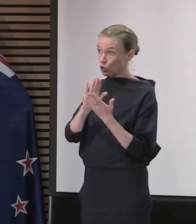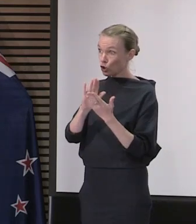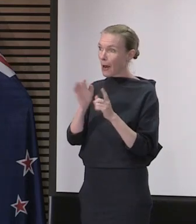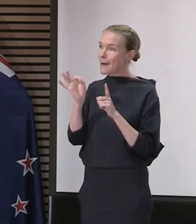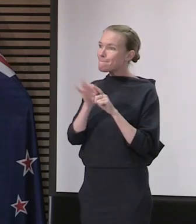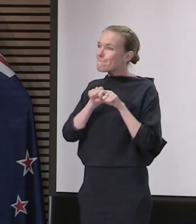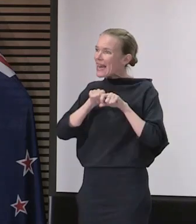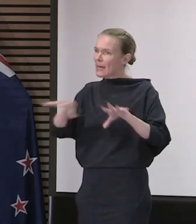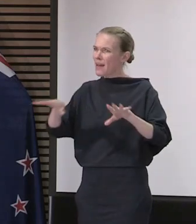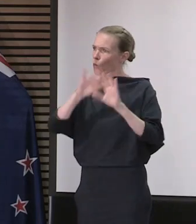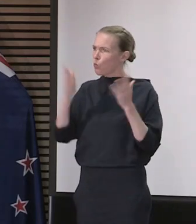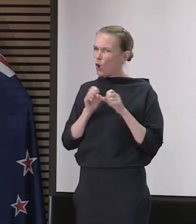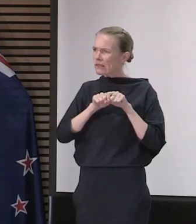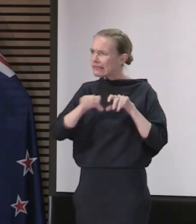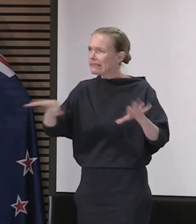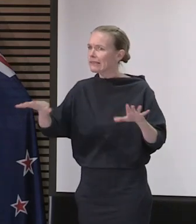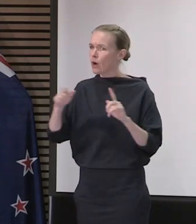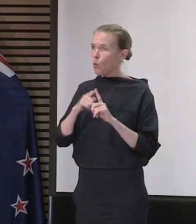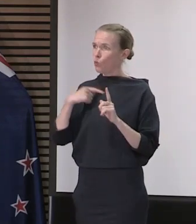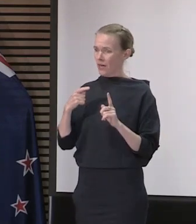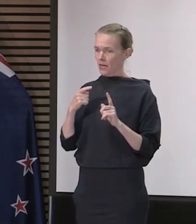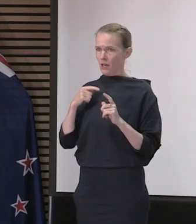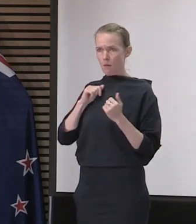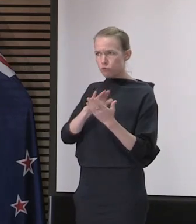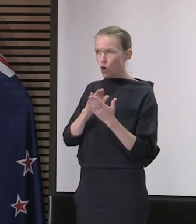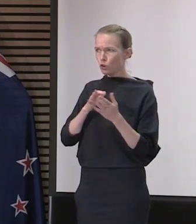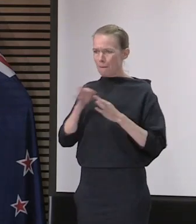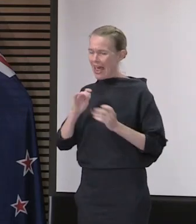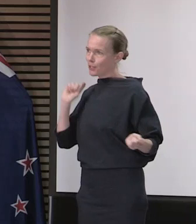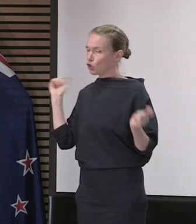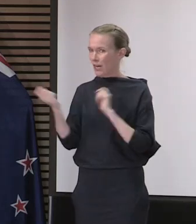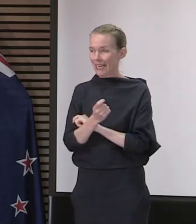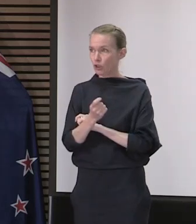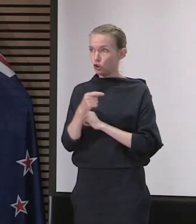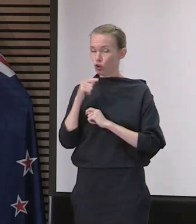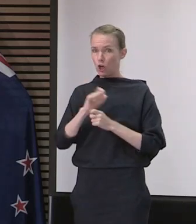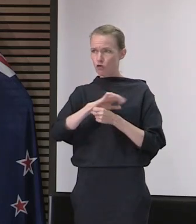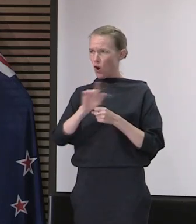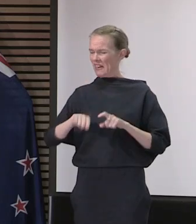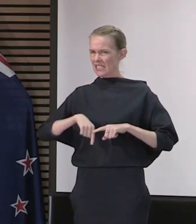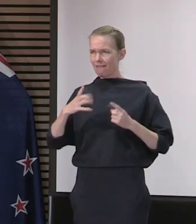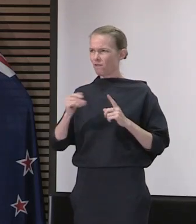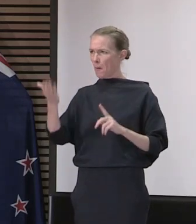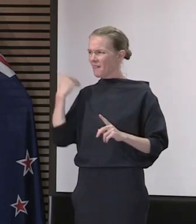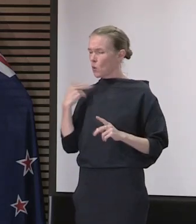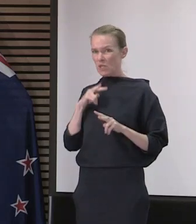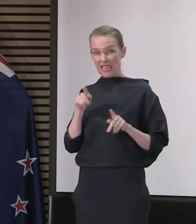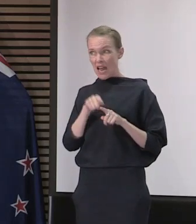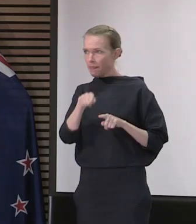effectively is adapt our overall approach in influenza pandemic plan because with all this was a different virus